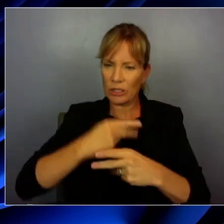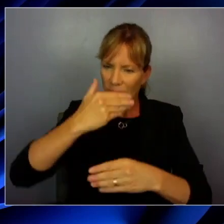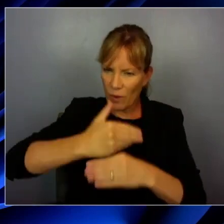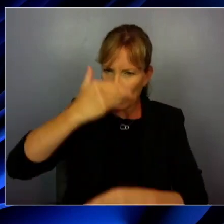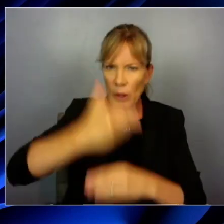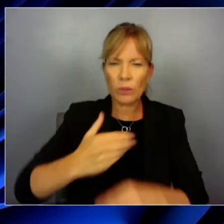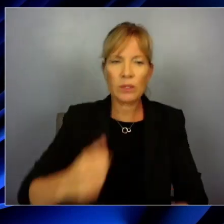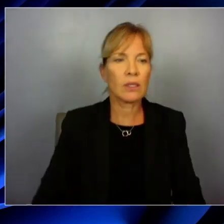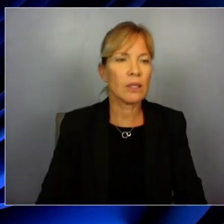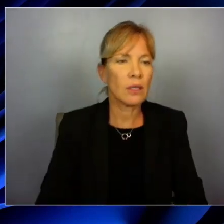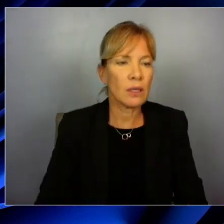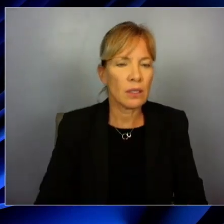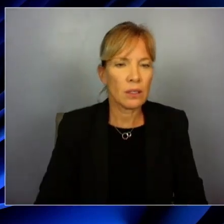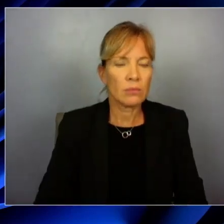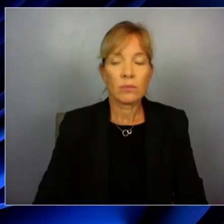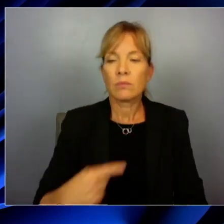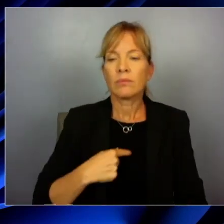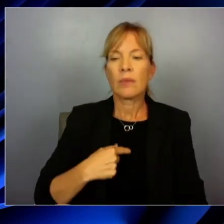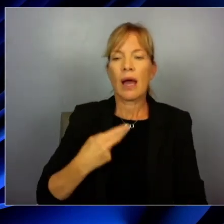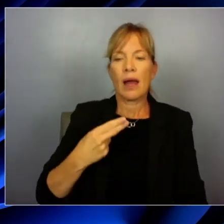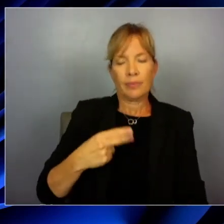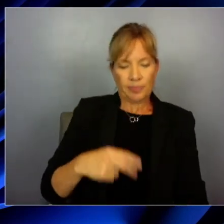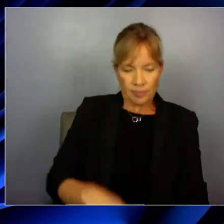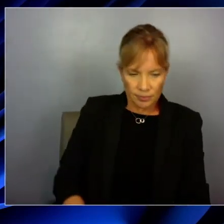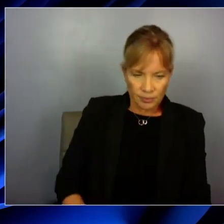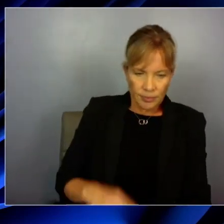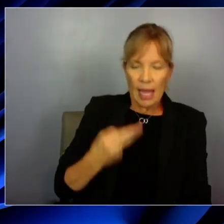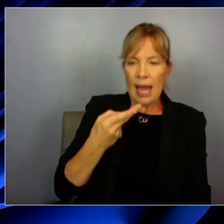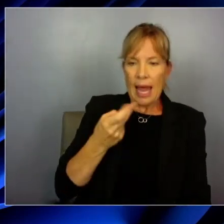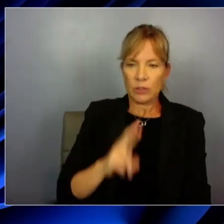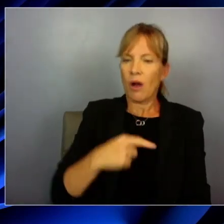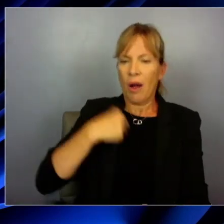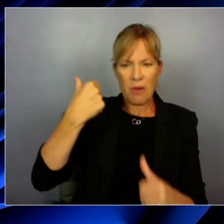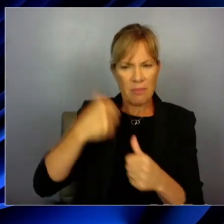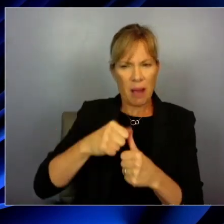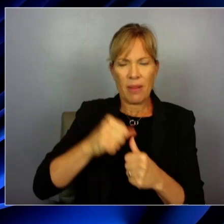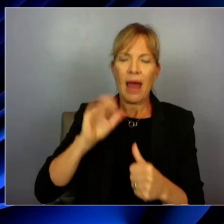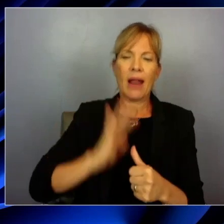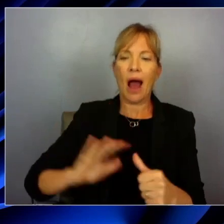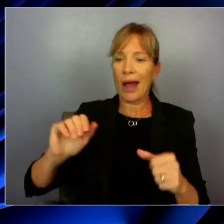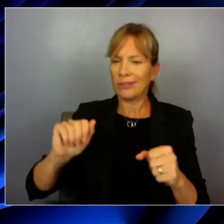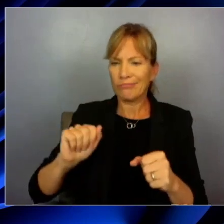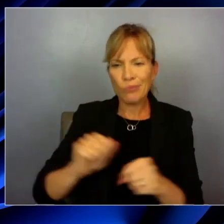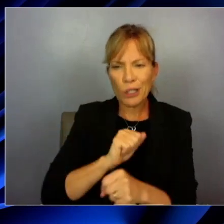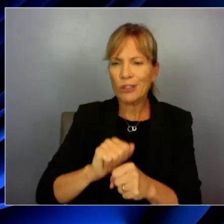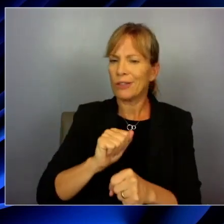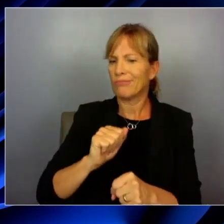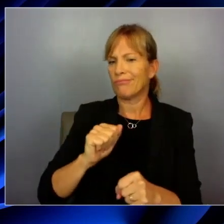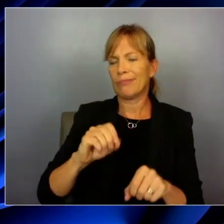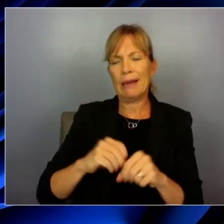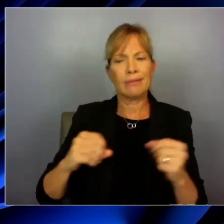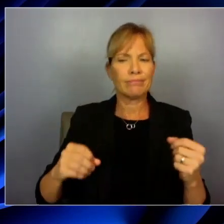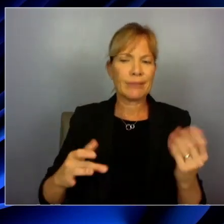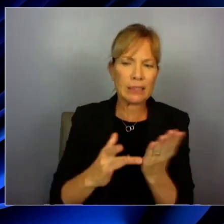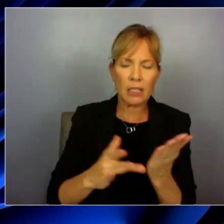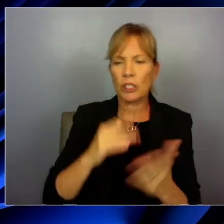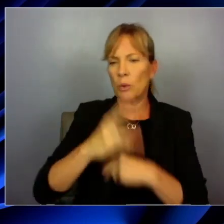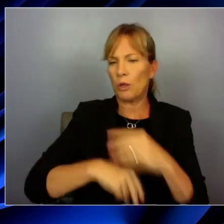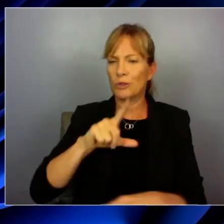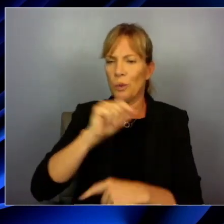I remember those times as well. I mean, I spent 20 years working in the assistive technology world and every time there was a kind of any kind of upgrade or specifically a